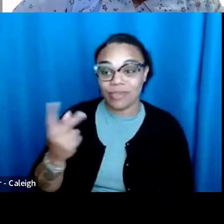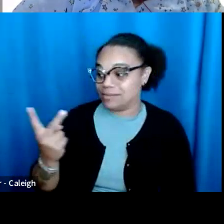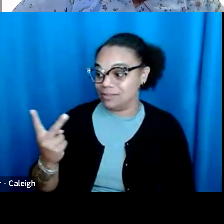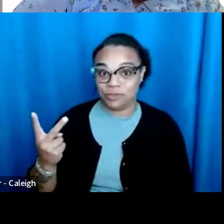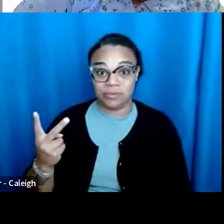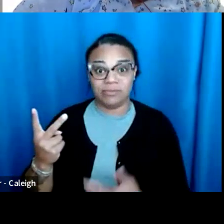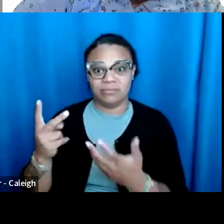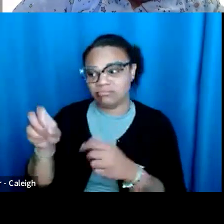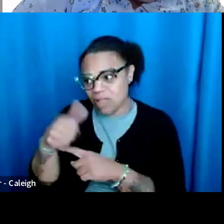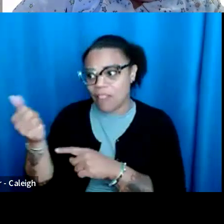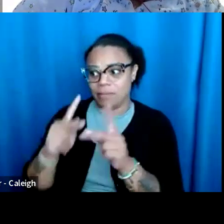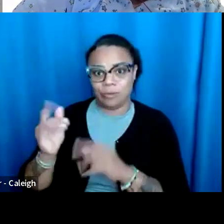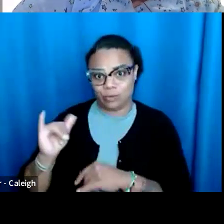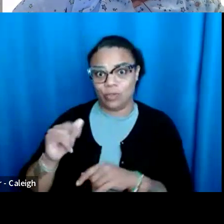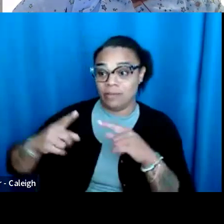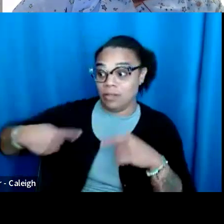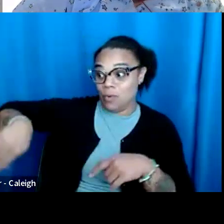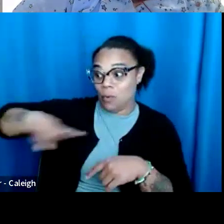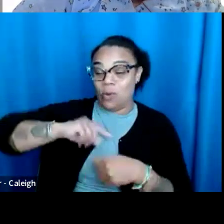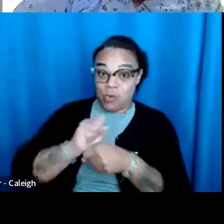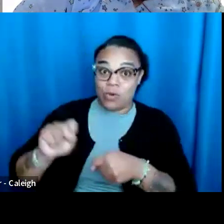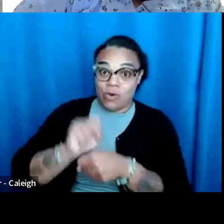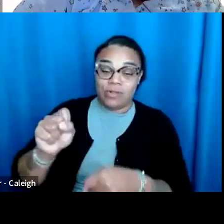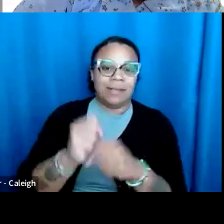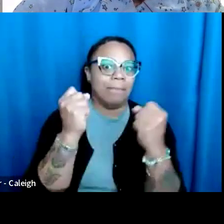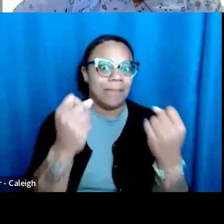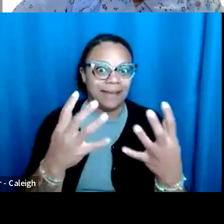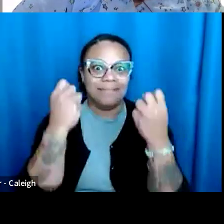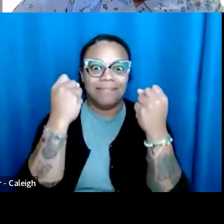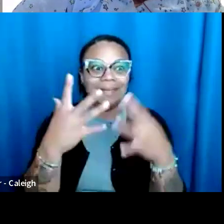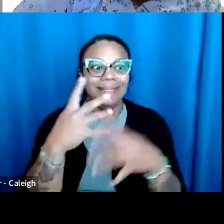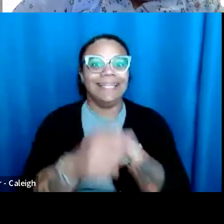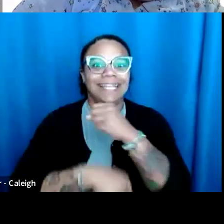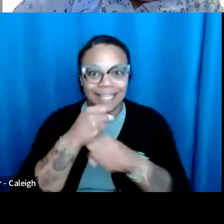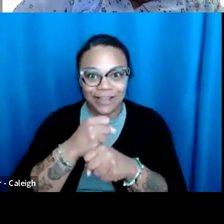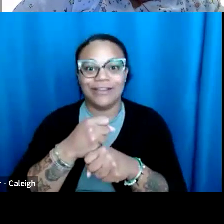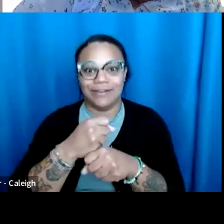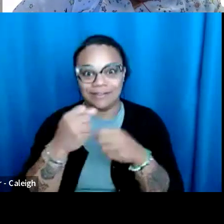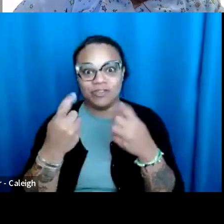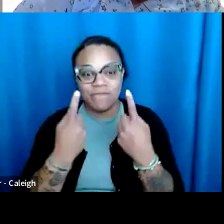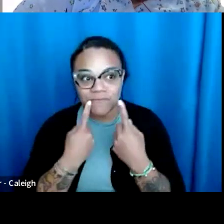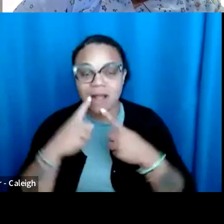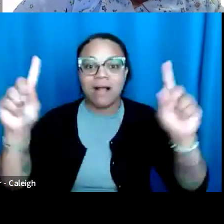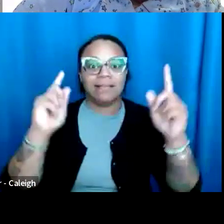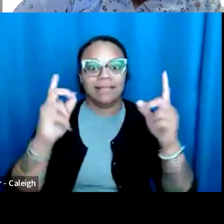but we worked for many, many years to make that happen, and we still have a long way to go,